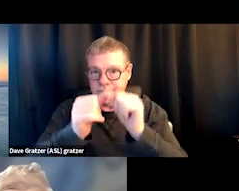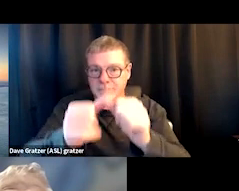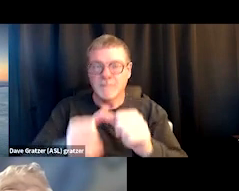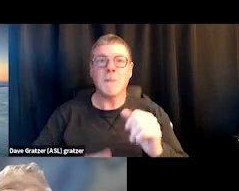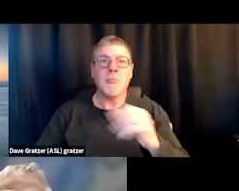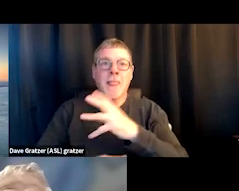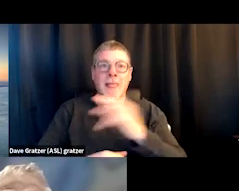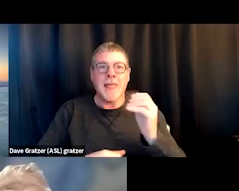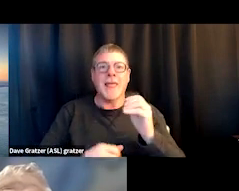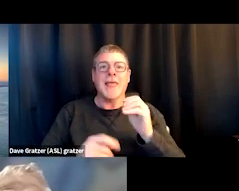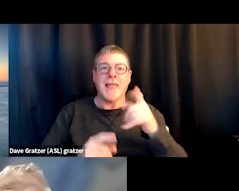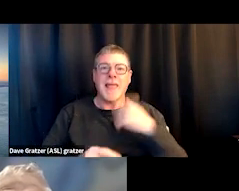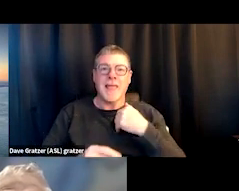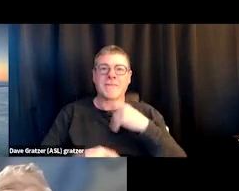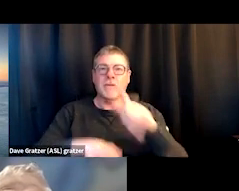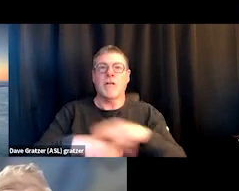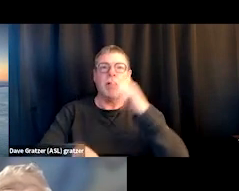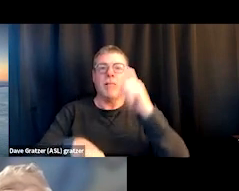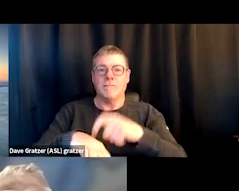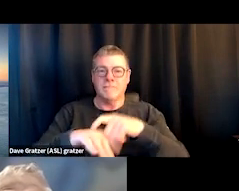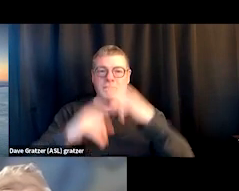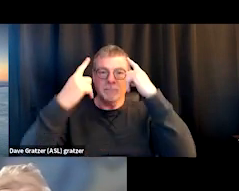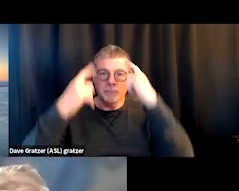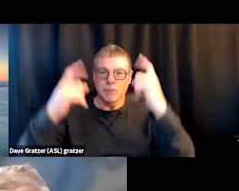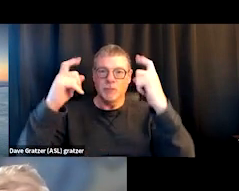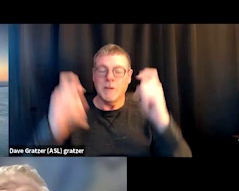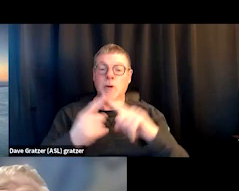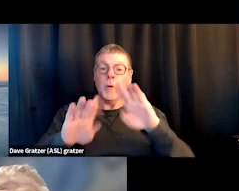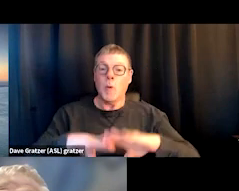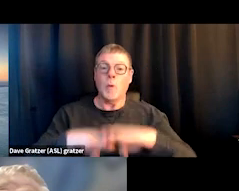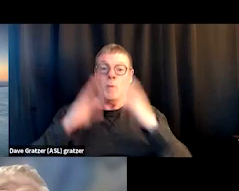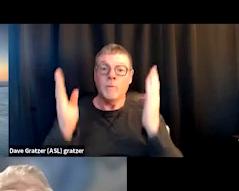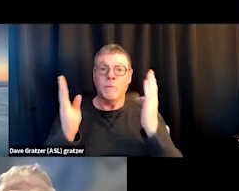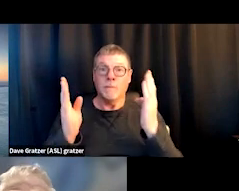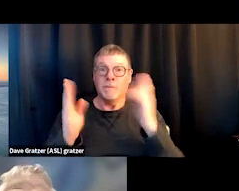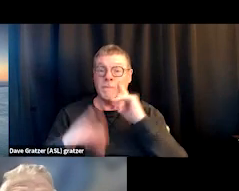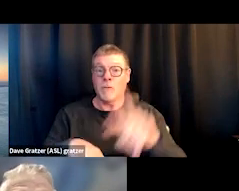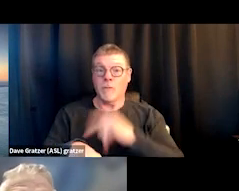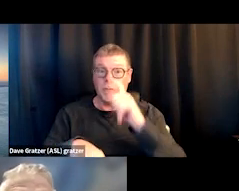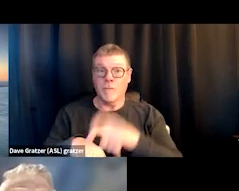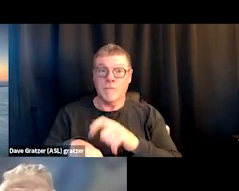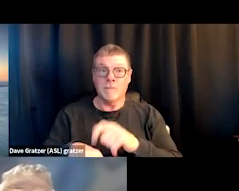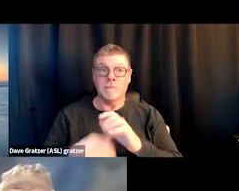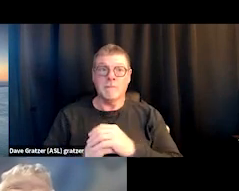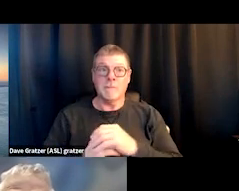she had this long-term dream to really open up, for a long time, a, you know,